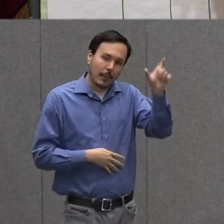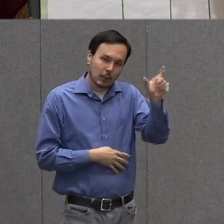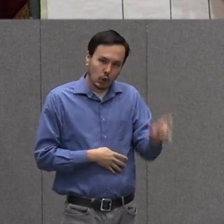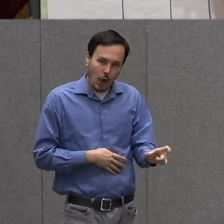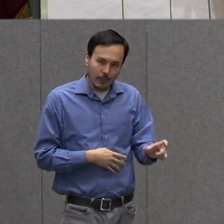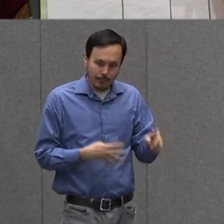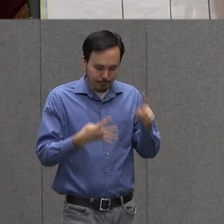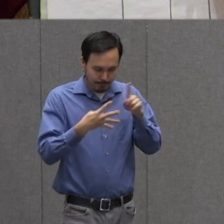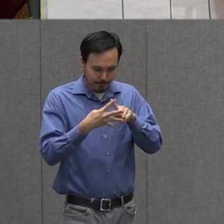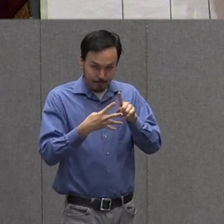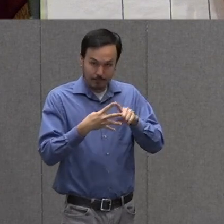Creatively.